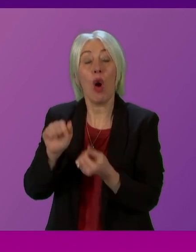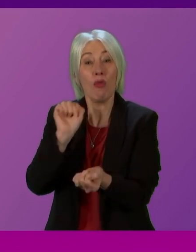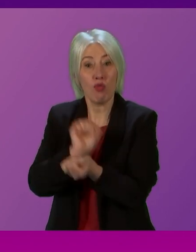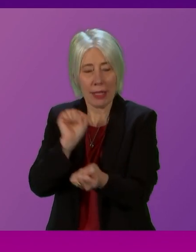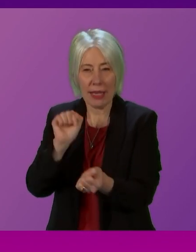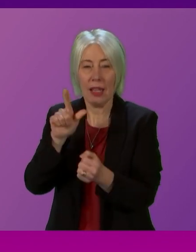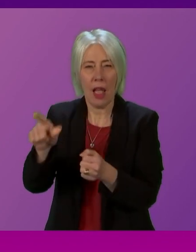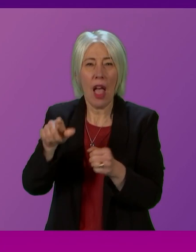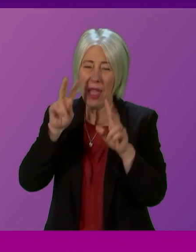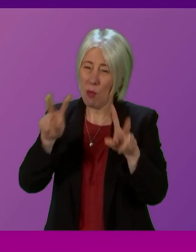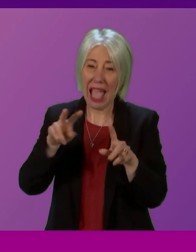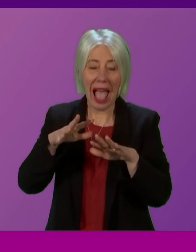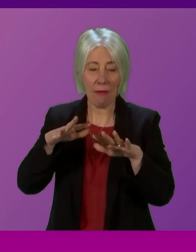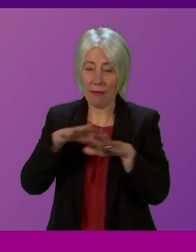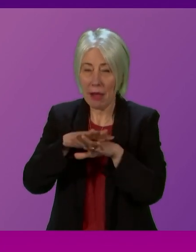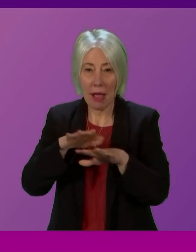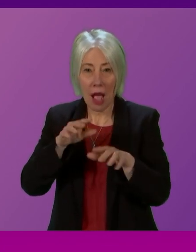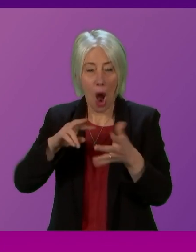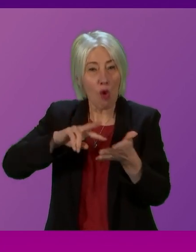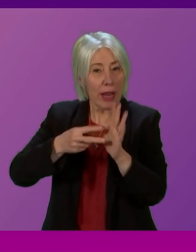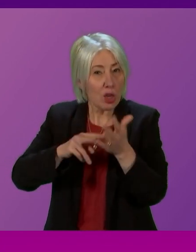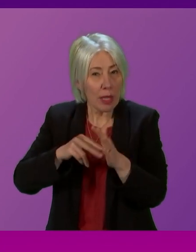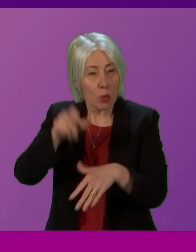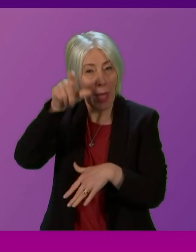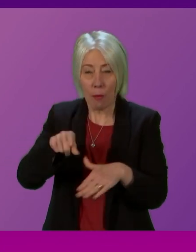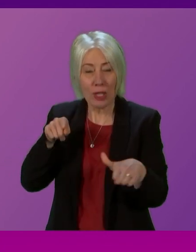or multi-agency public protection arrangements—to ensure that any continuing risks that are